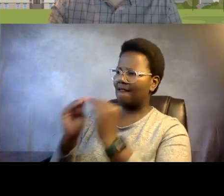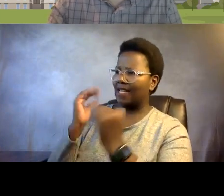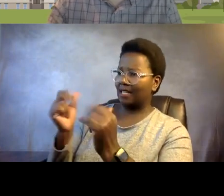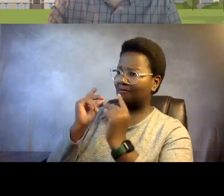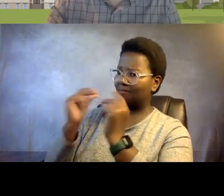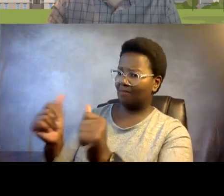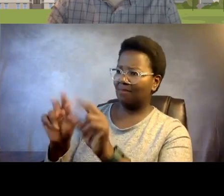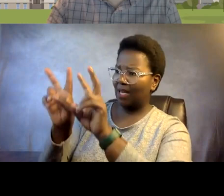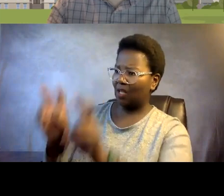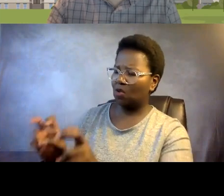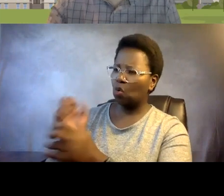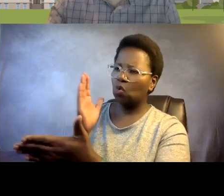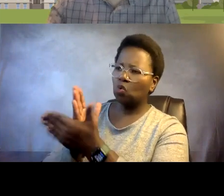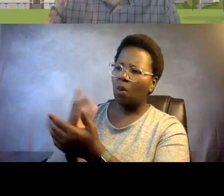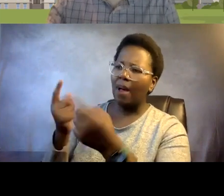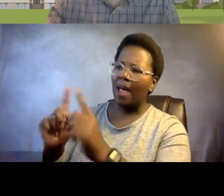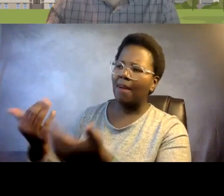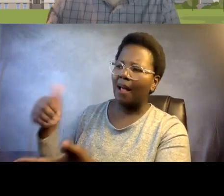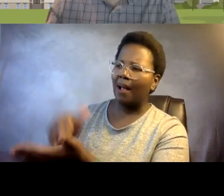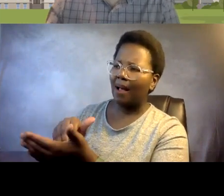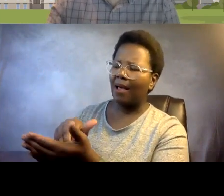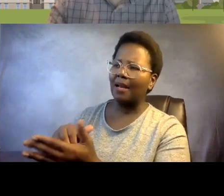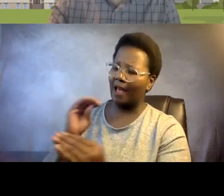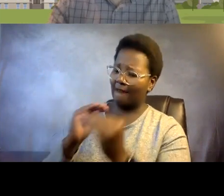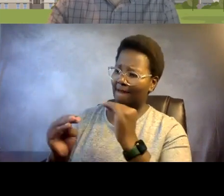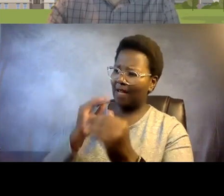how do we stop it happening again versus fix the process for the for the future?"